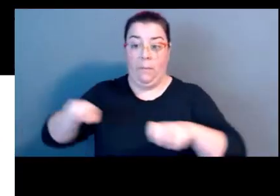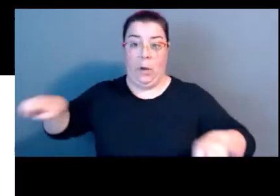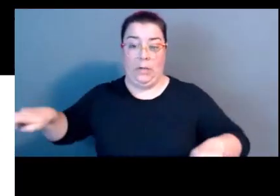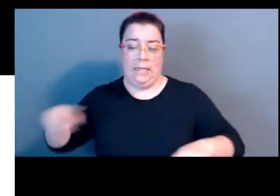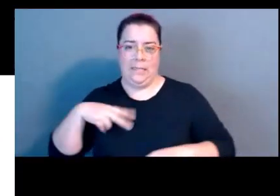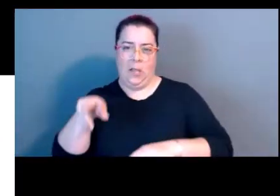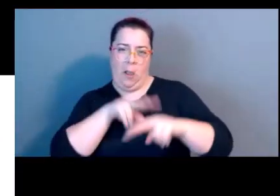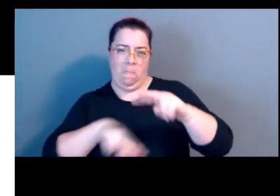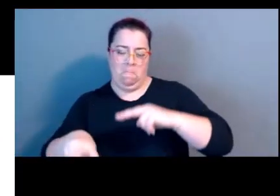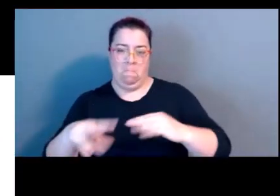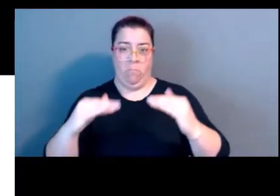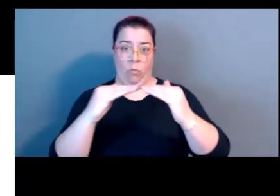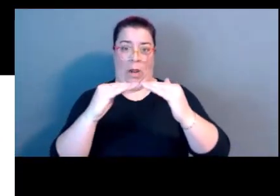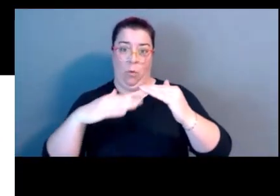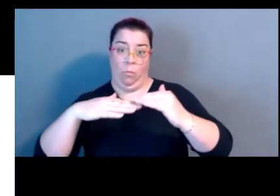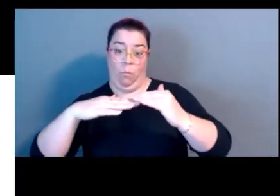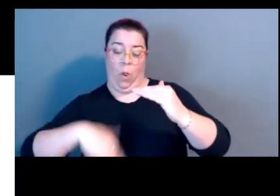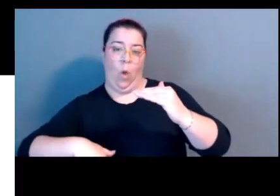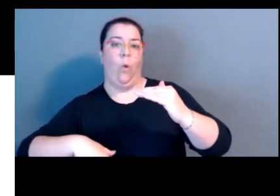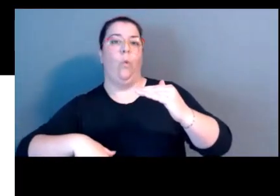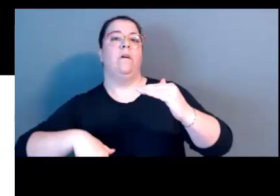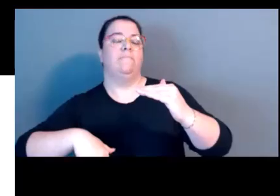It does not mean you automatically receive a grant.